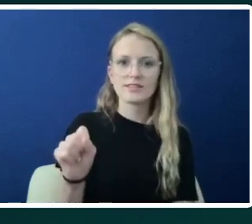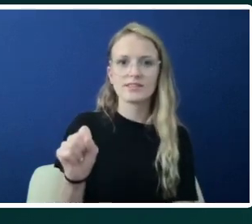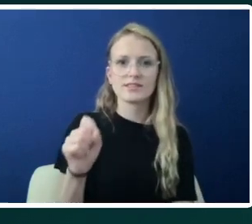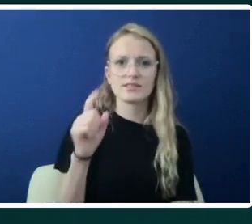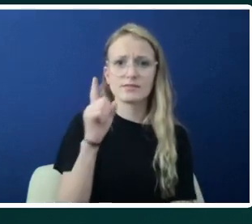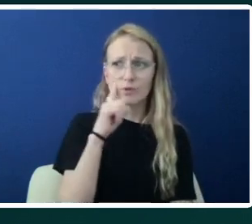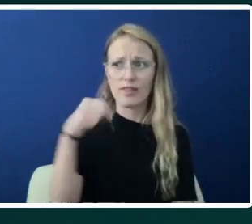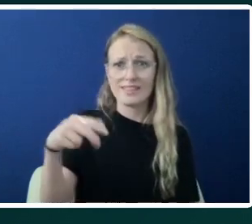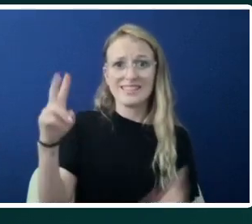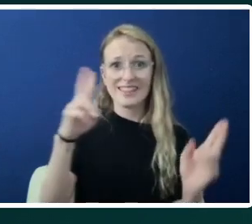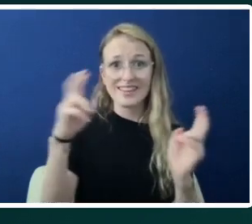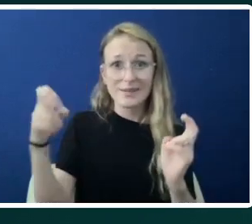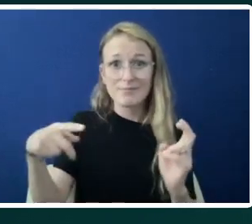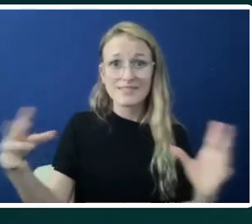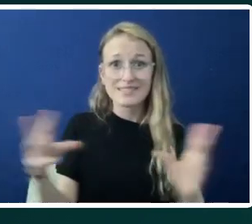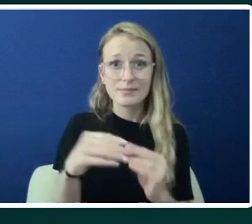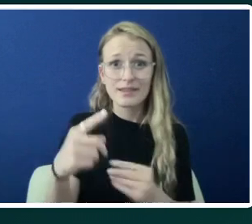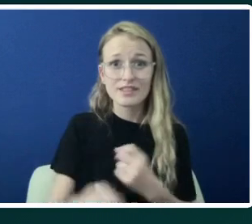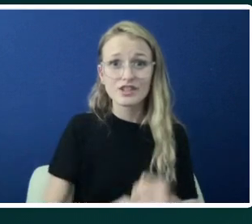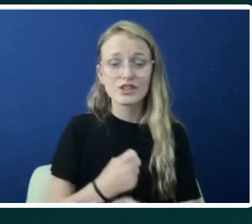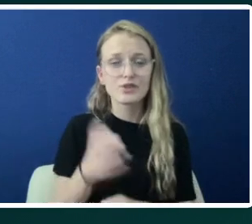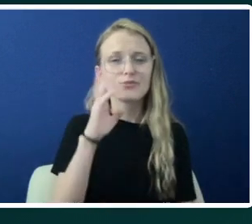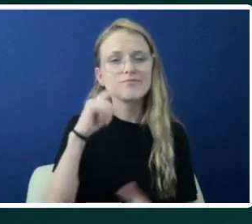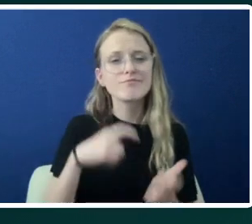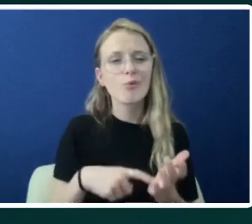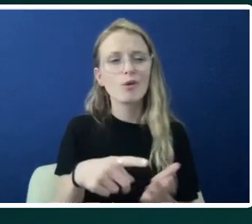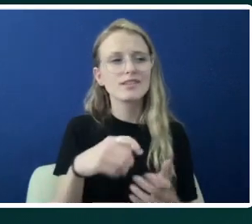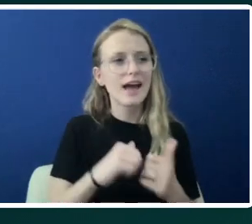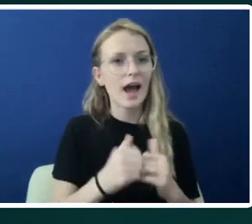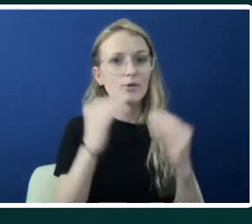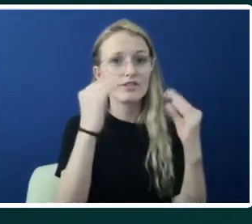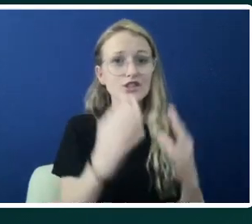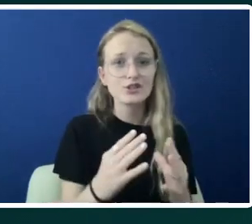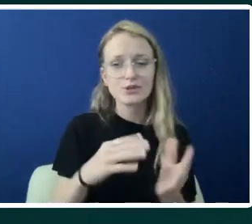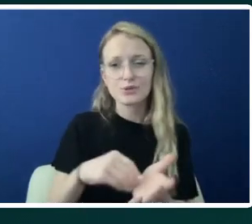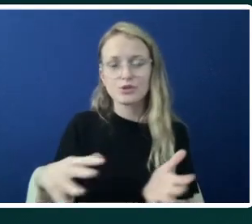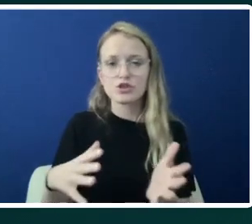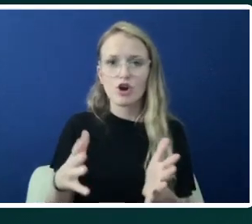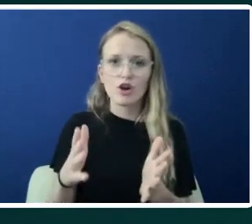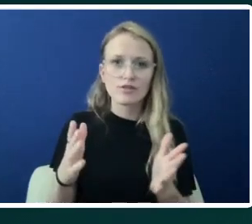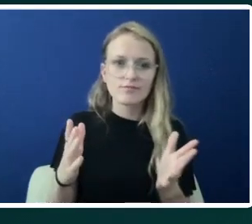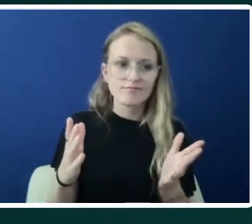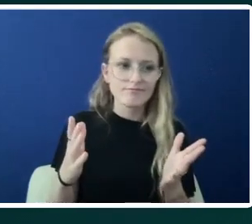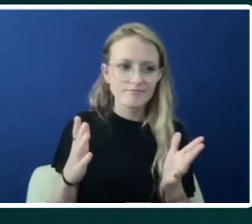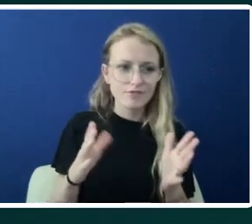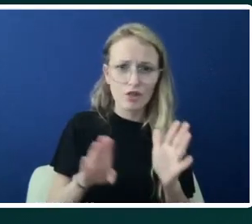students are thriving at the intersections and creating so many more intersections,